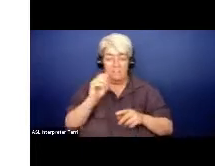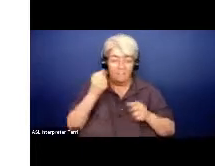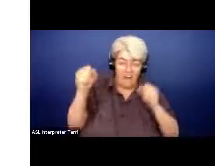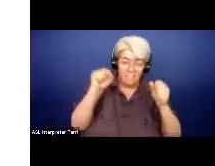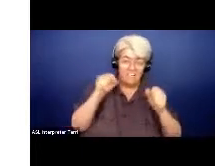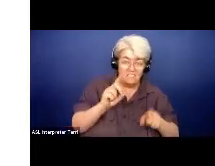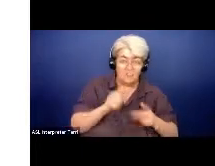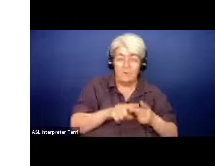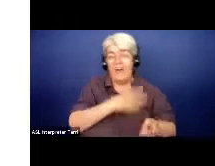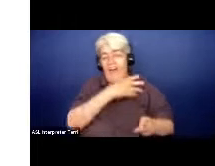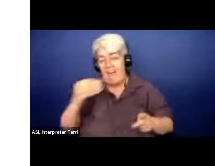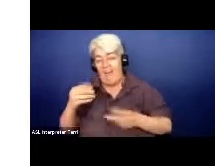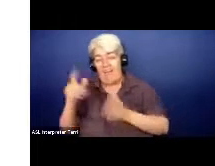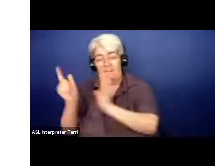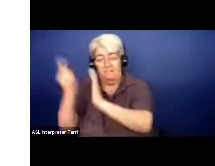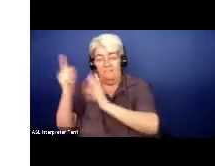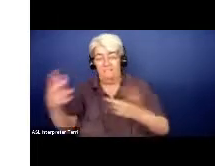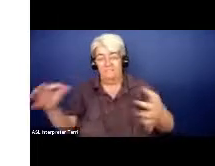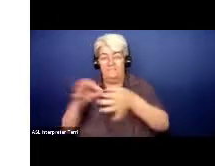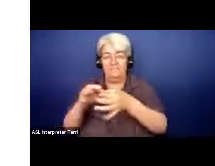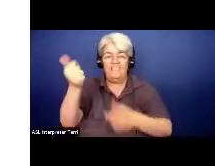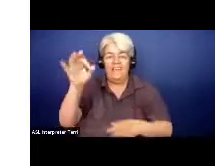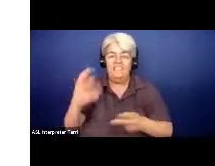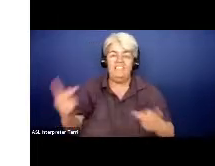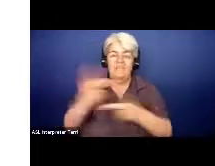19 times higher than for people